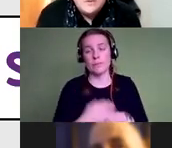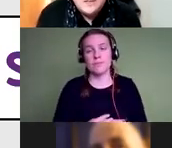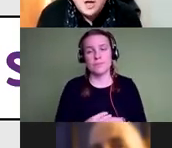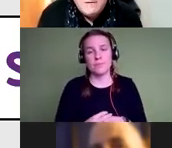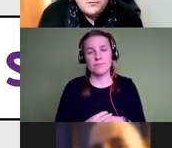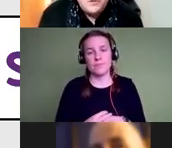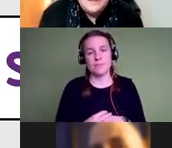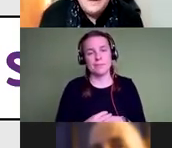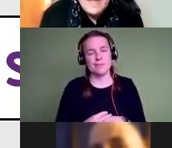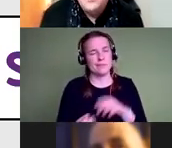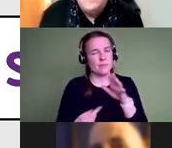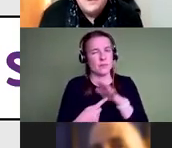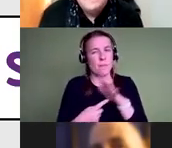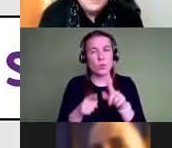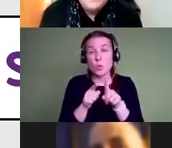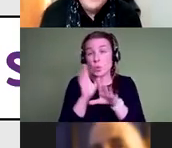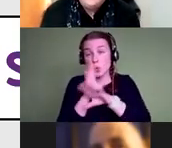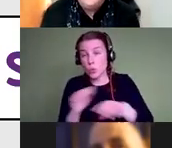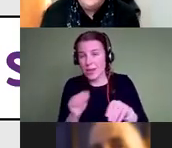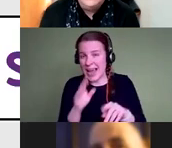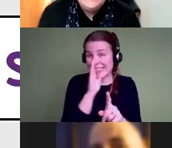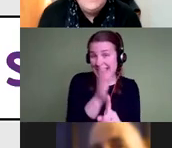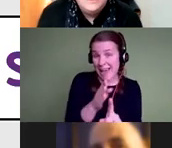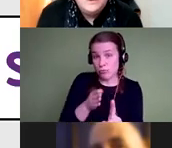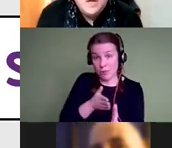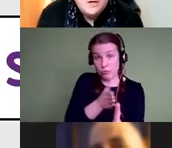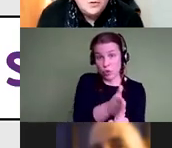and to turn it through 180 360°, a space of basically 2